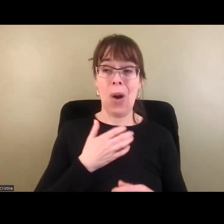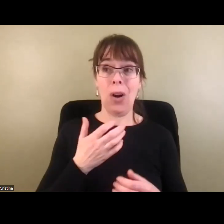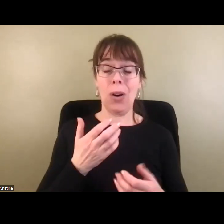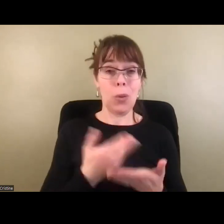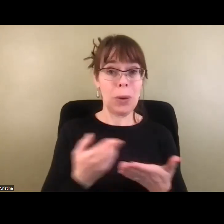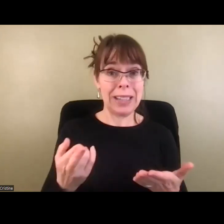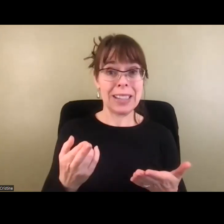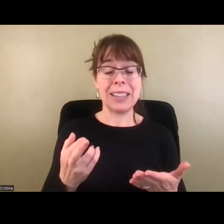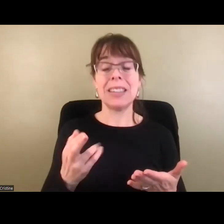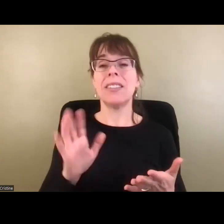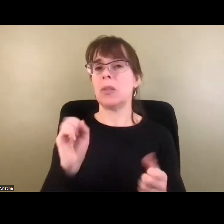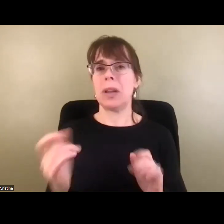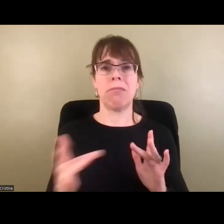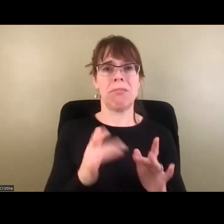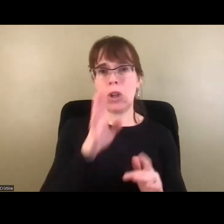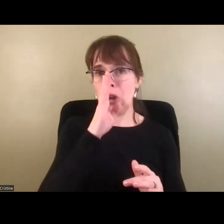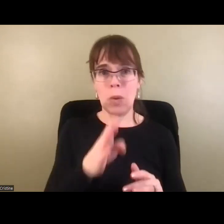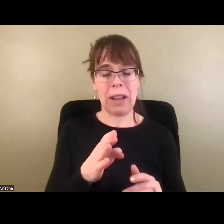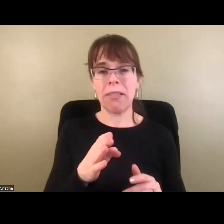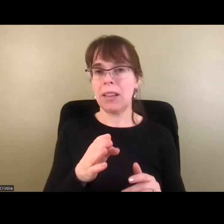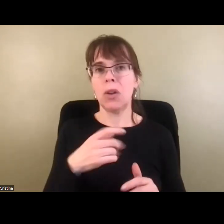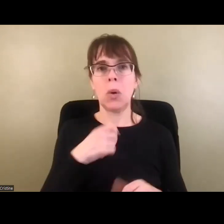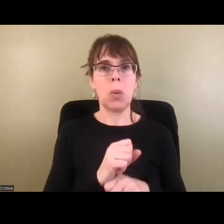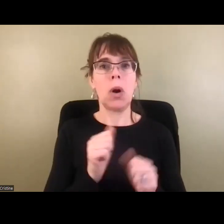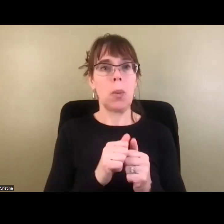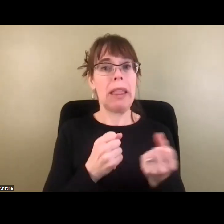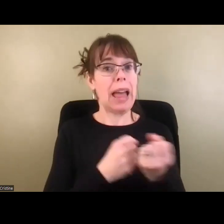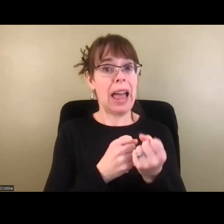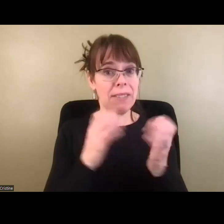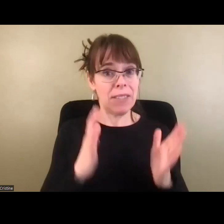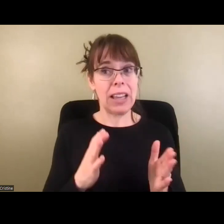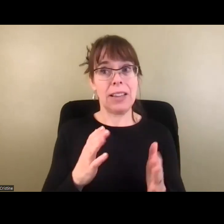can either contact us directly, we definitely work with advocates on behalf of clients,